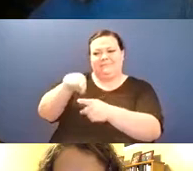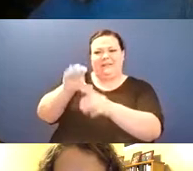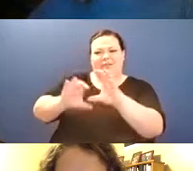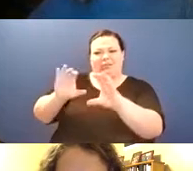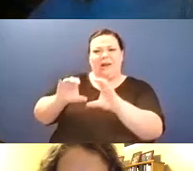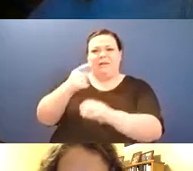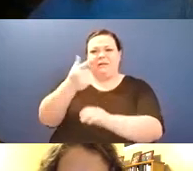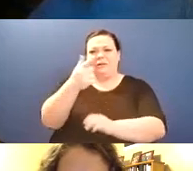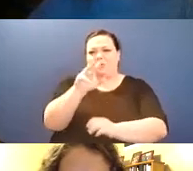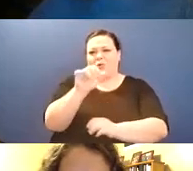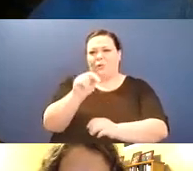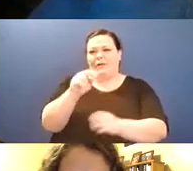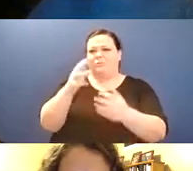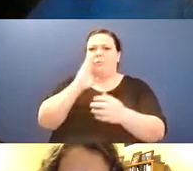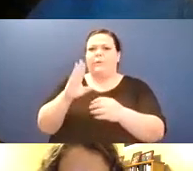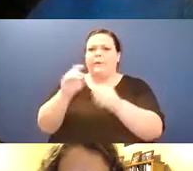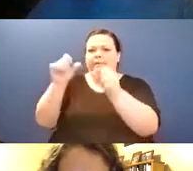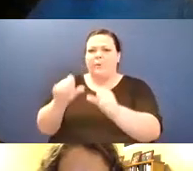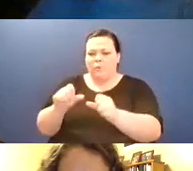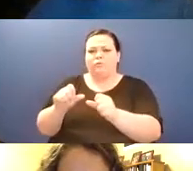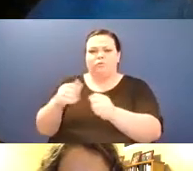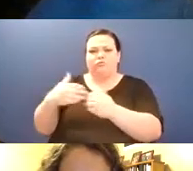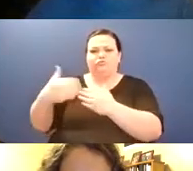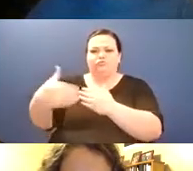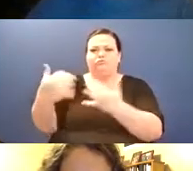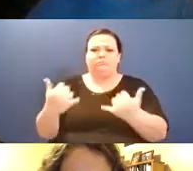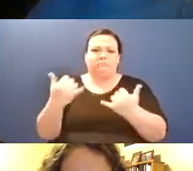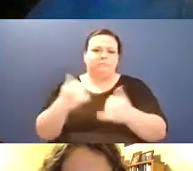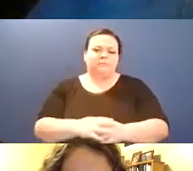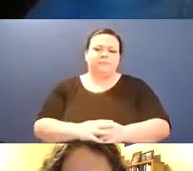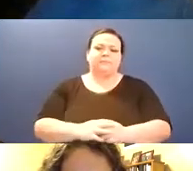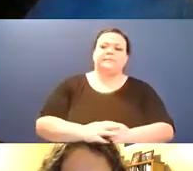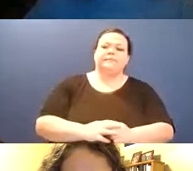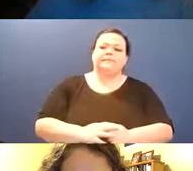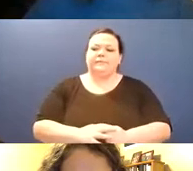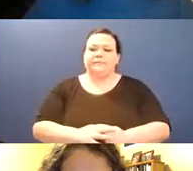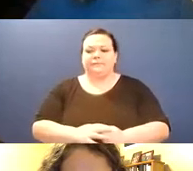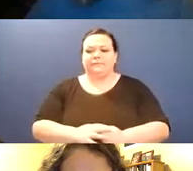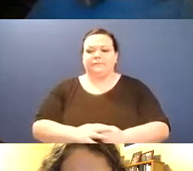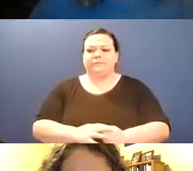for one month and then we move them to our Patreon for a small fee. So all of that said,